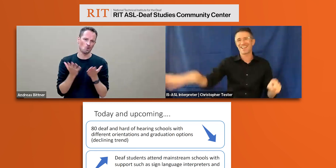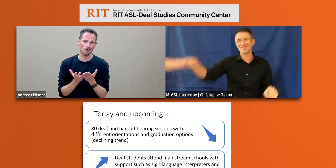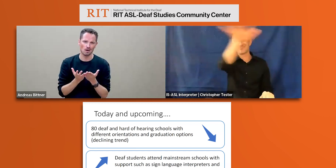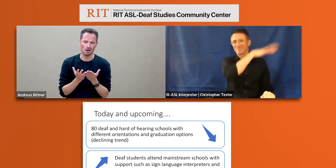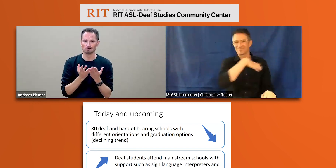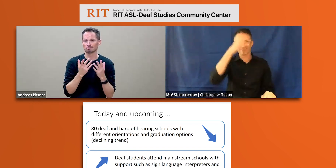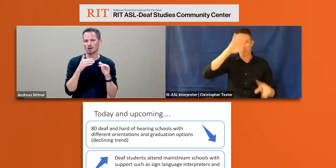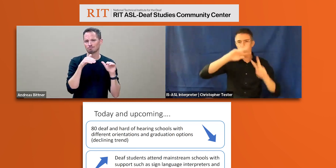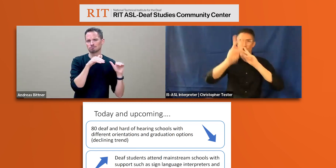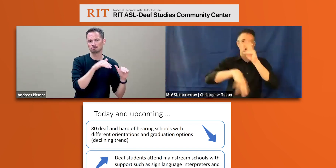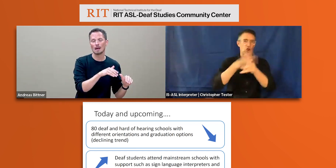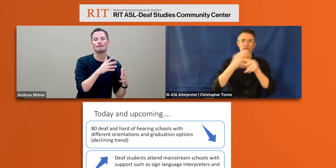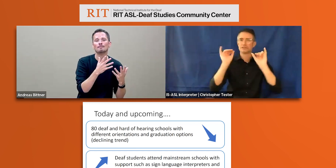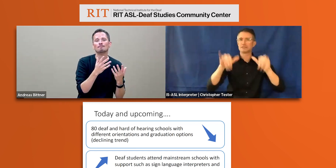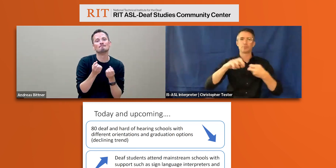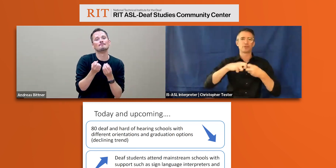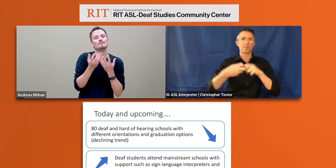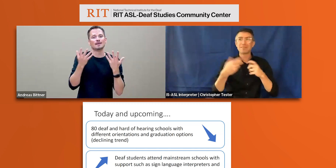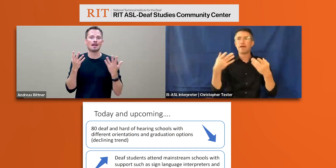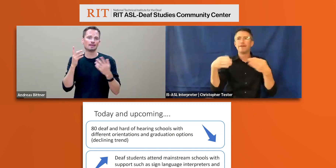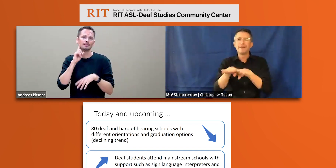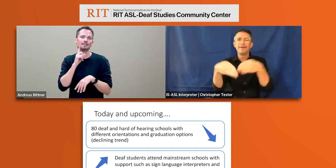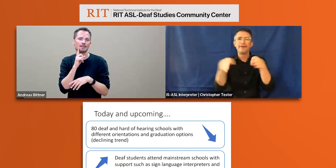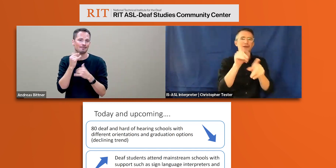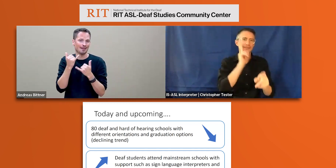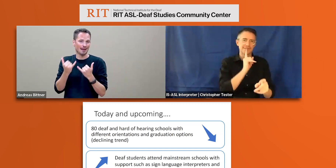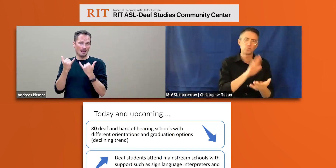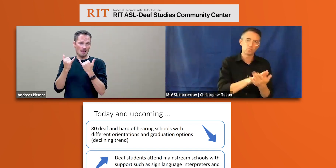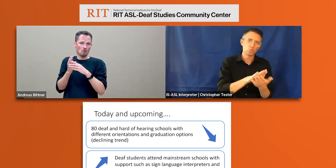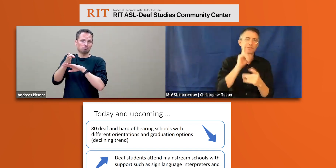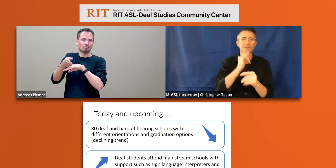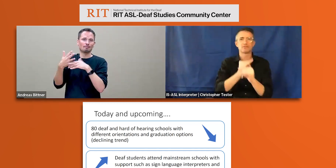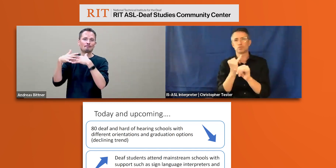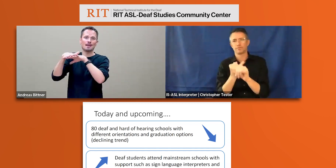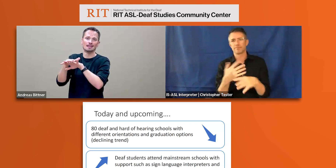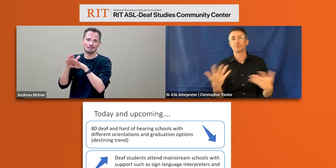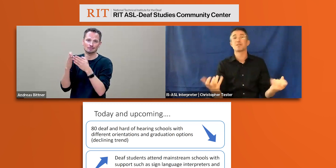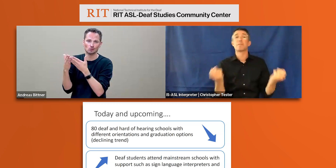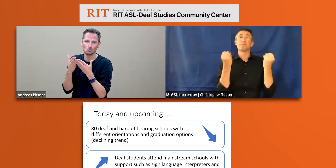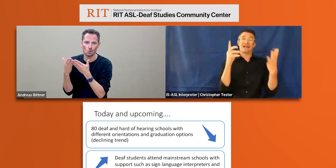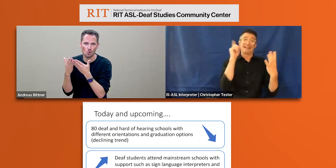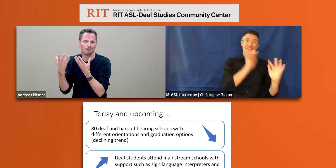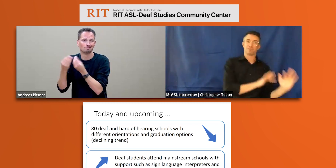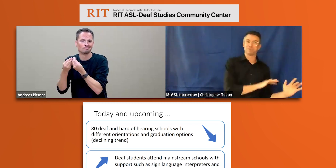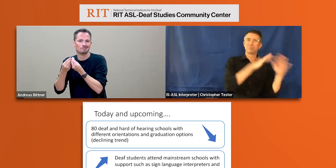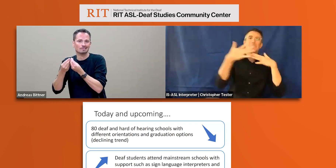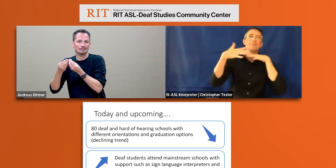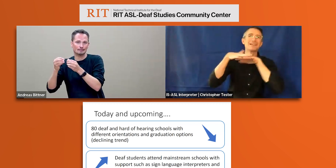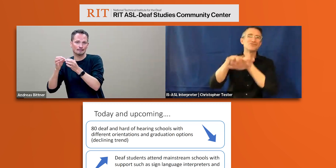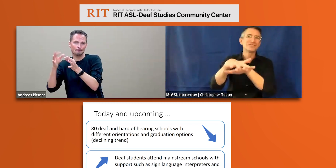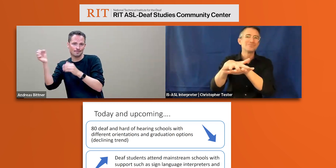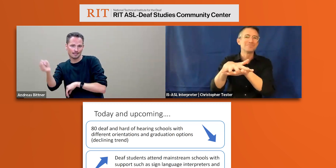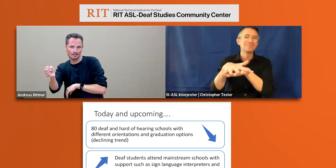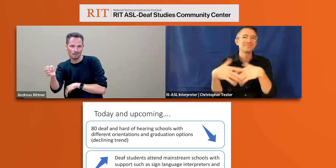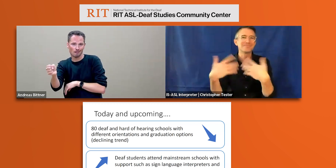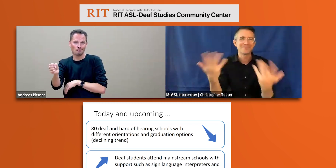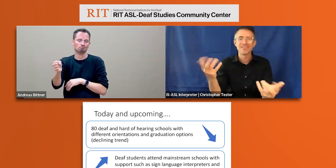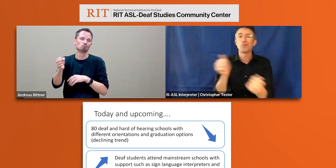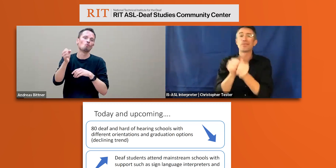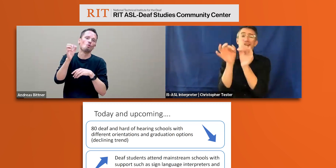and a lot of them, unfortunately, have been closing. But that's a problem all around the world, too. Schools for the deaf are losing students because